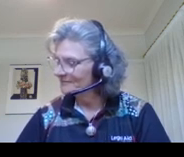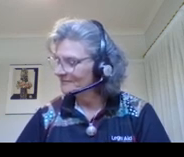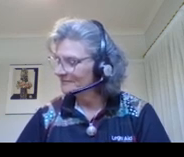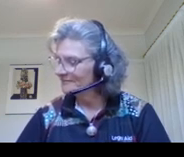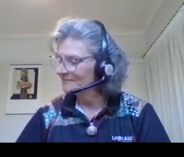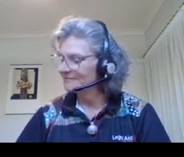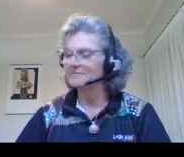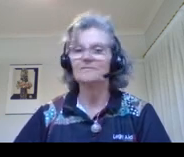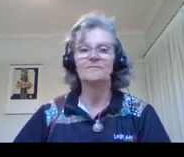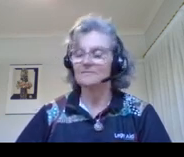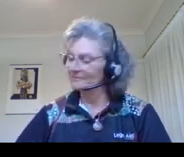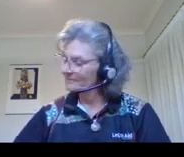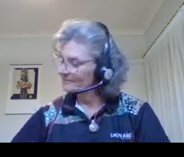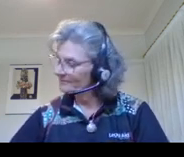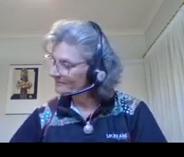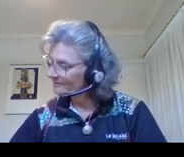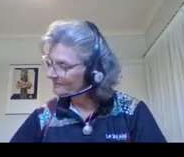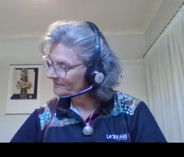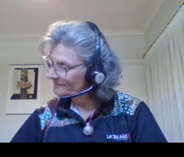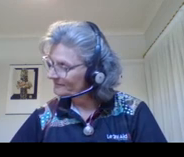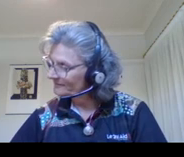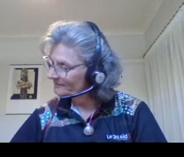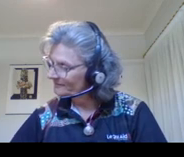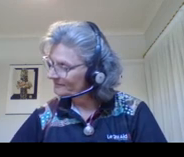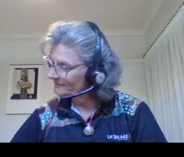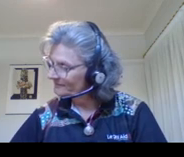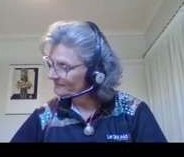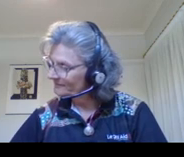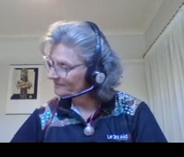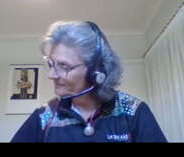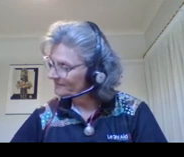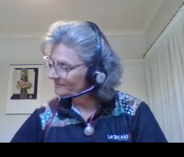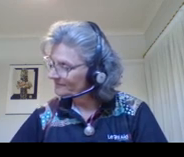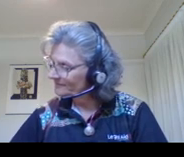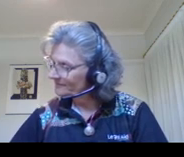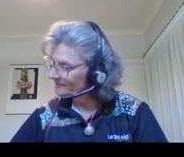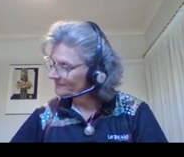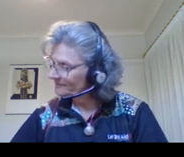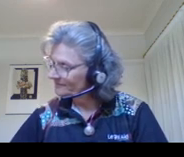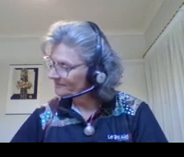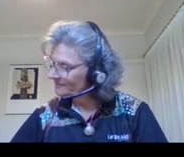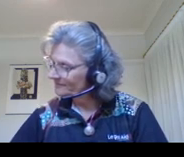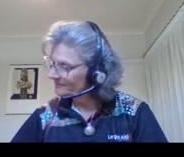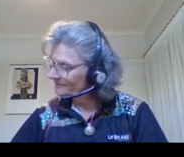consumers would purchase these goods thinking that Maggie B had endorsed them which of course